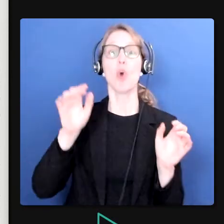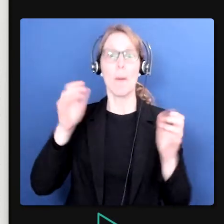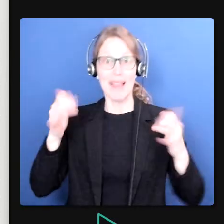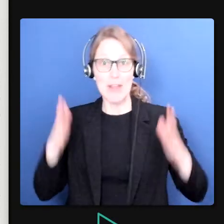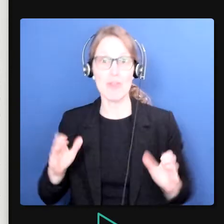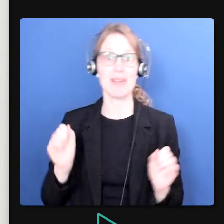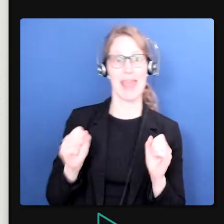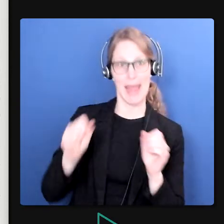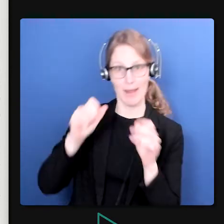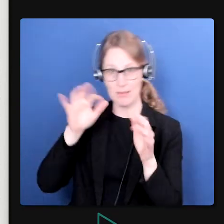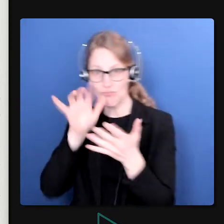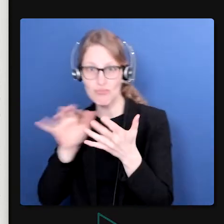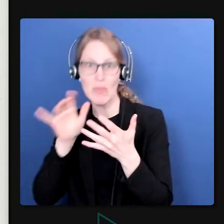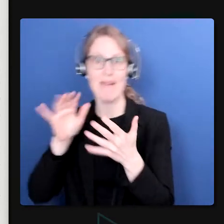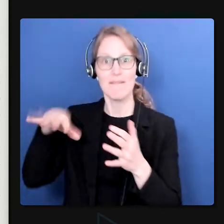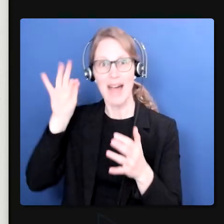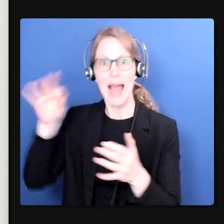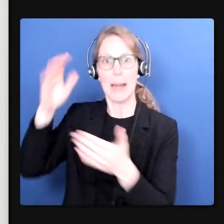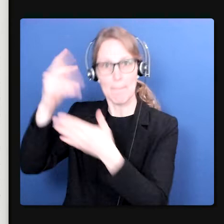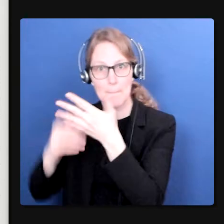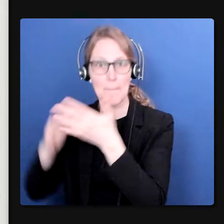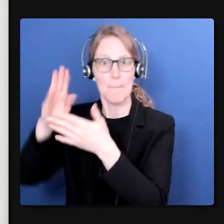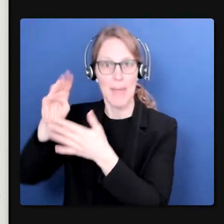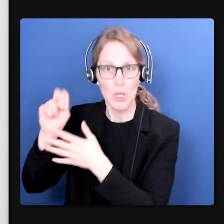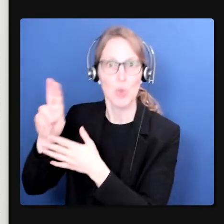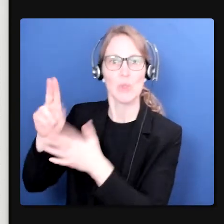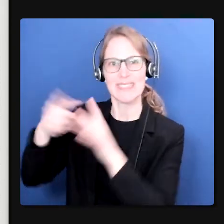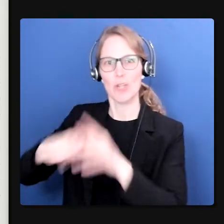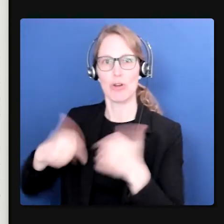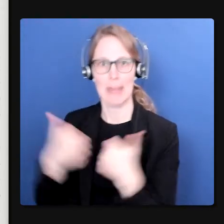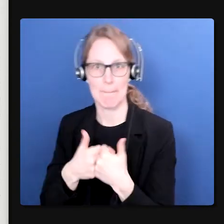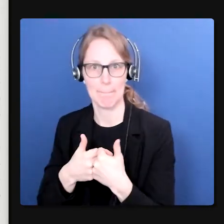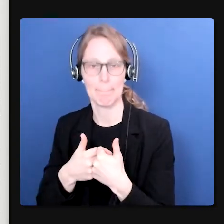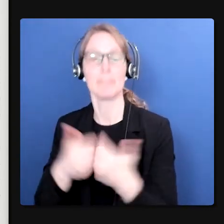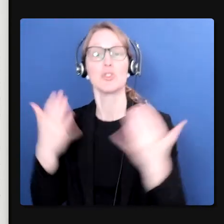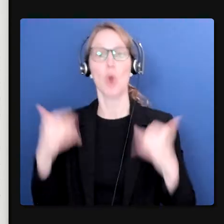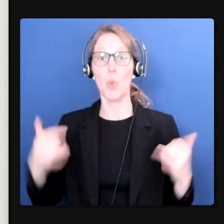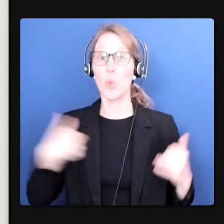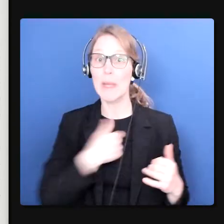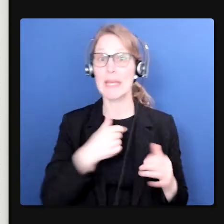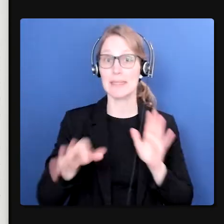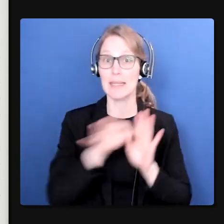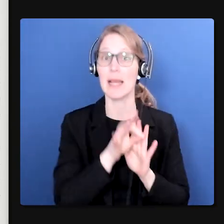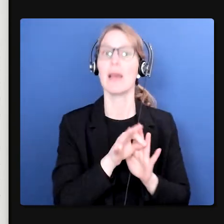so the player can navigate the menu and get into game play. We selected the chapter to replay,